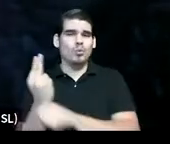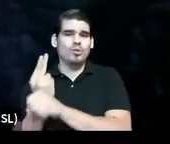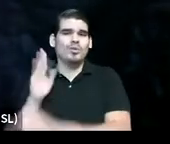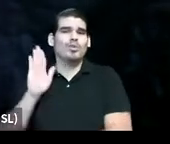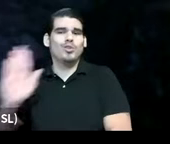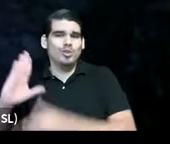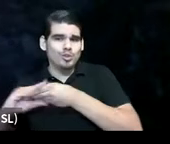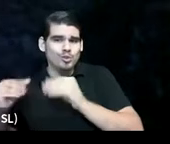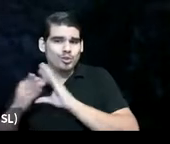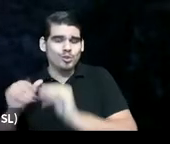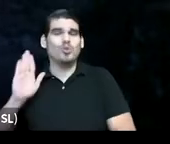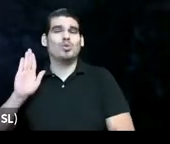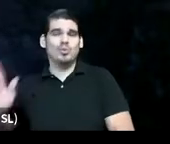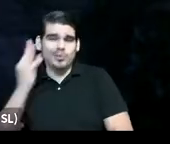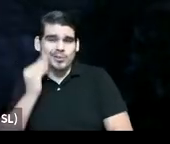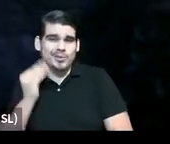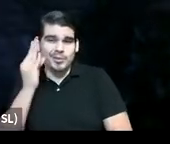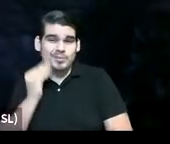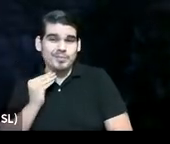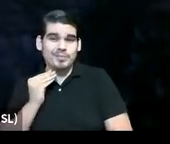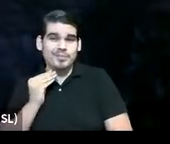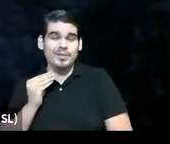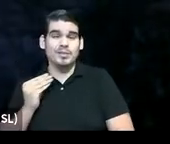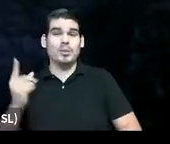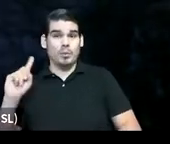to end with today is when the world is silent either one voice becomes powerful